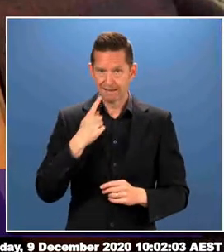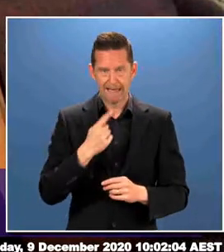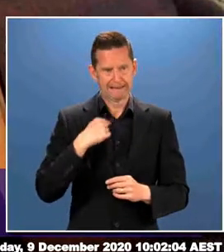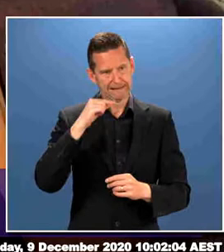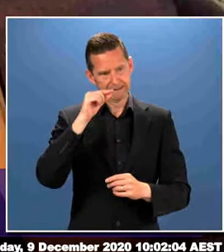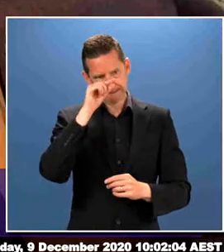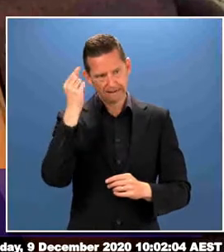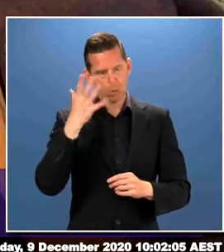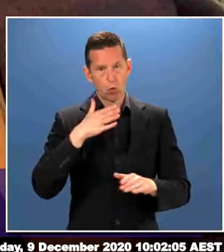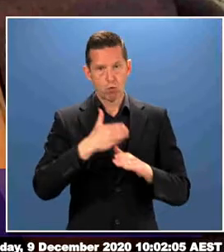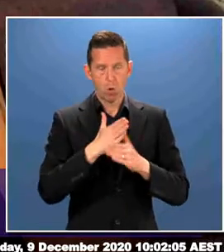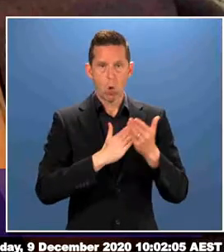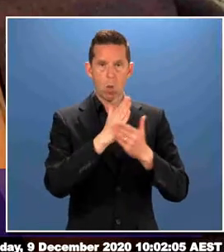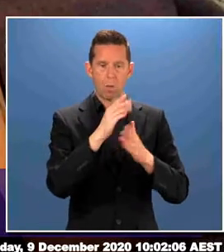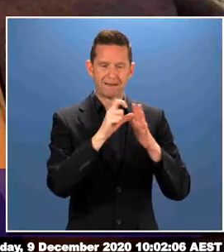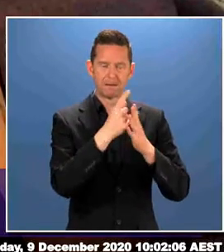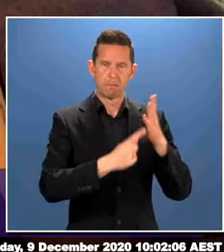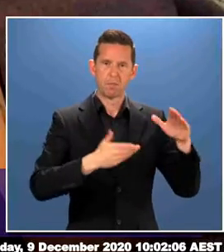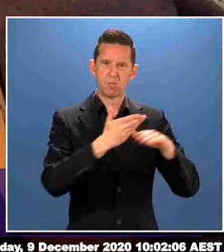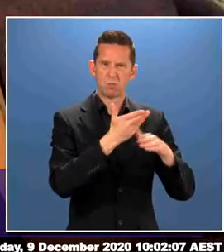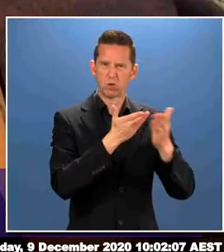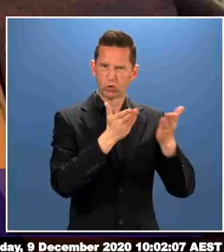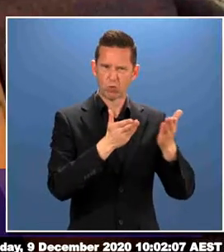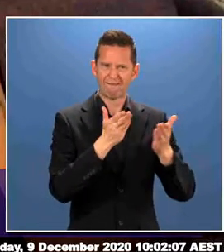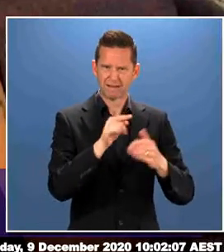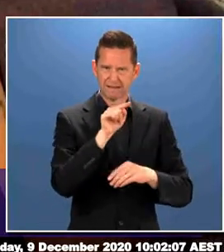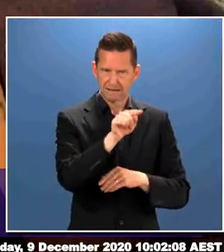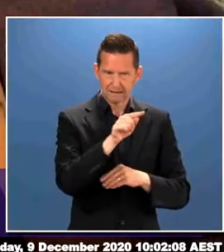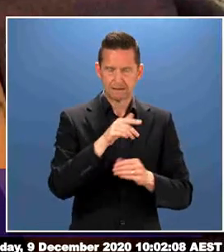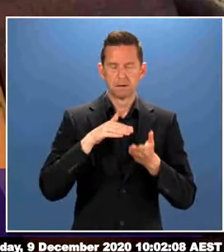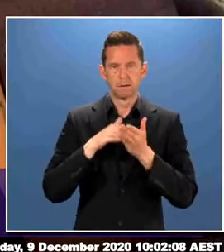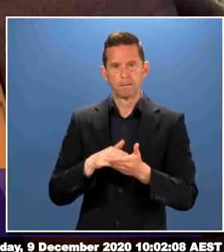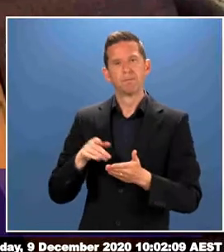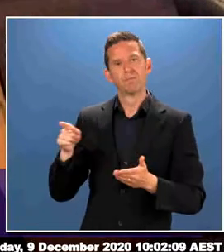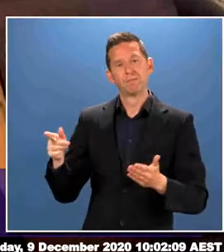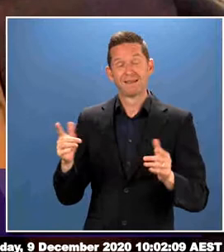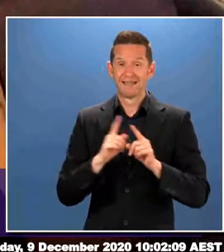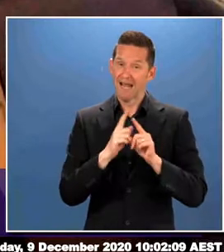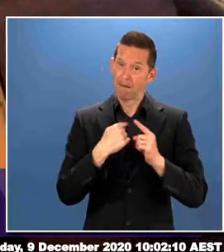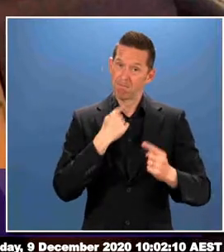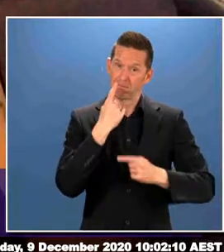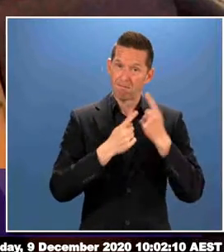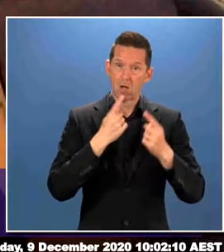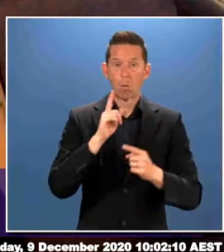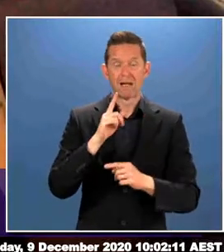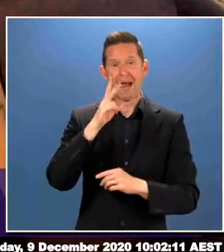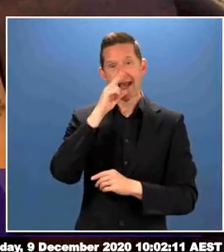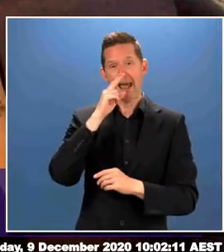Disability Employment Service provider, and explained how --- naturally like I said, young people are eager to get into the workforce, they really are.